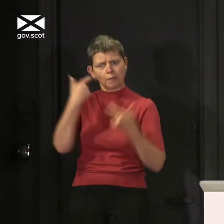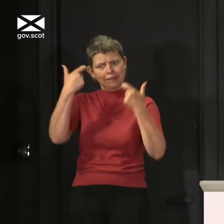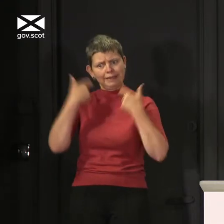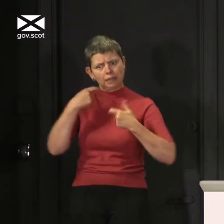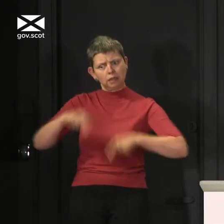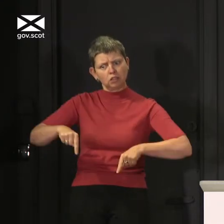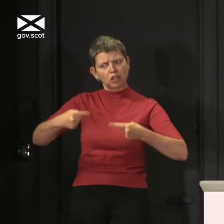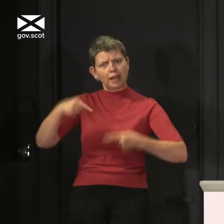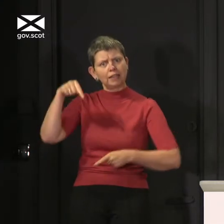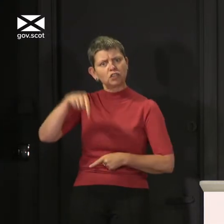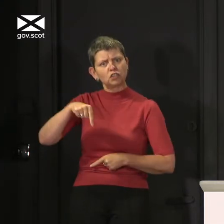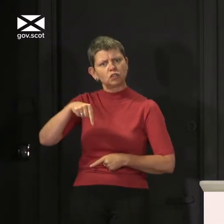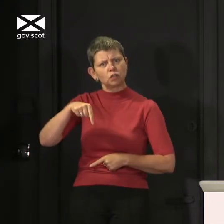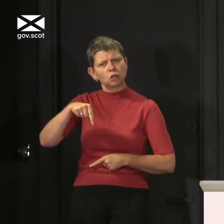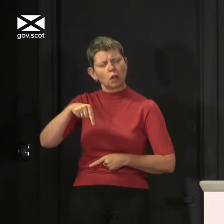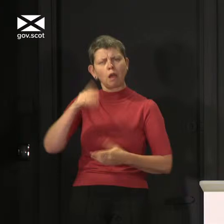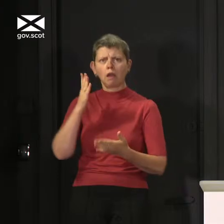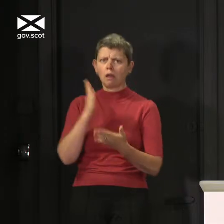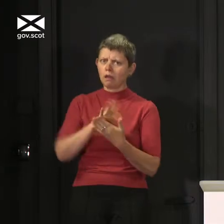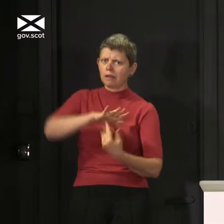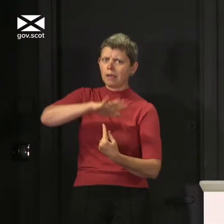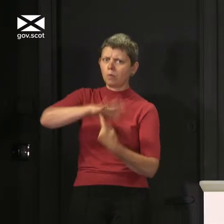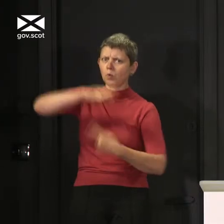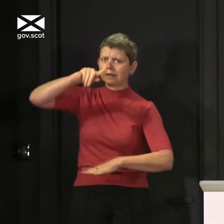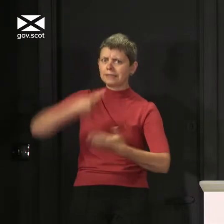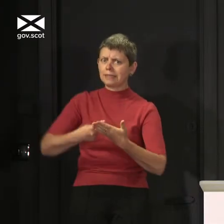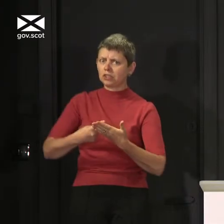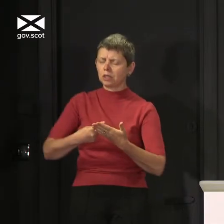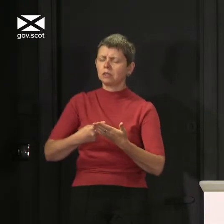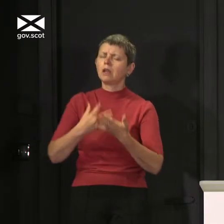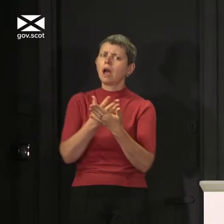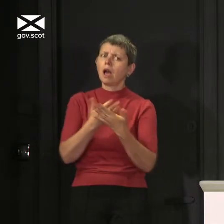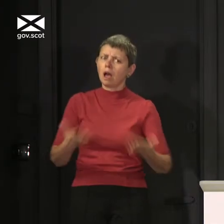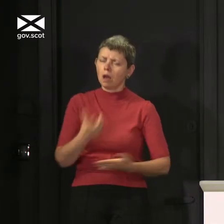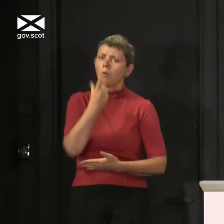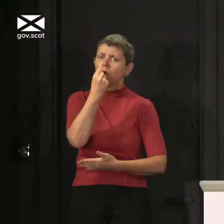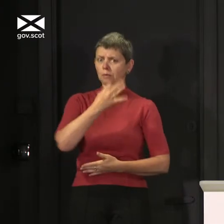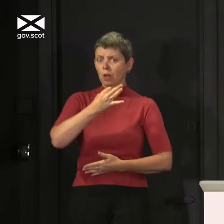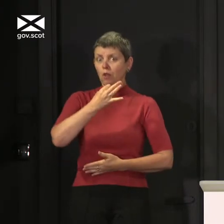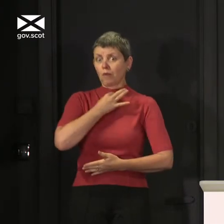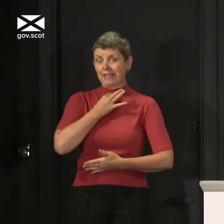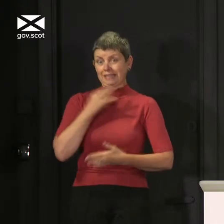And when so much is at stake as it is right now, we can't allow ourselves to be dragged